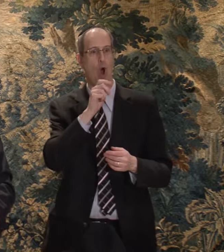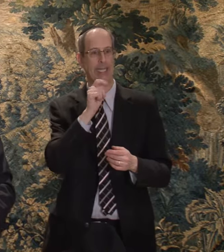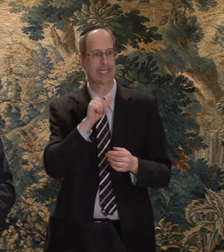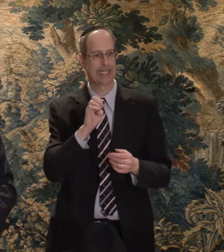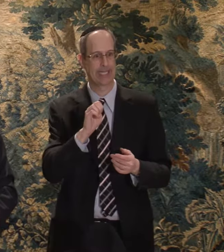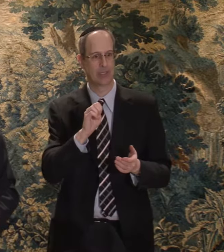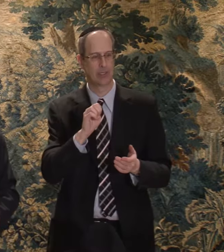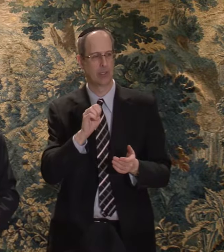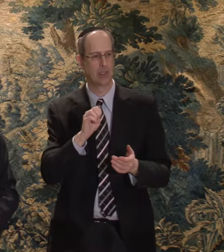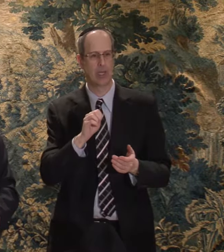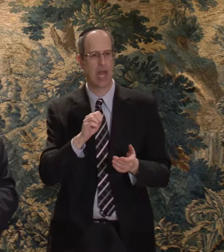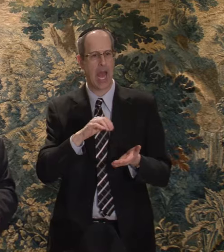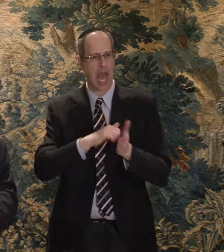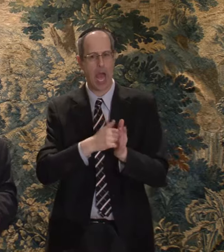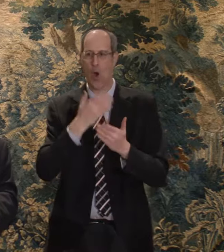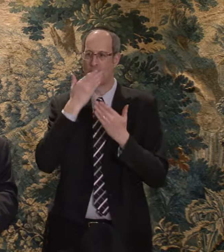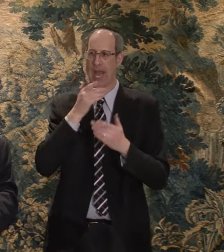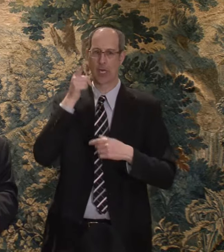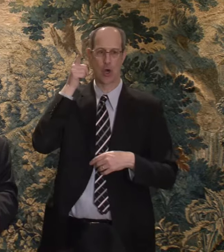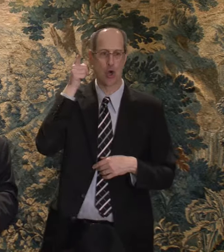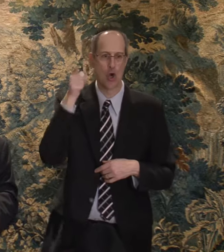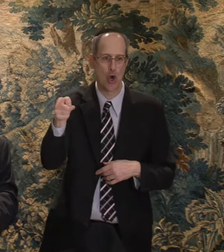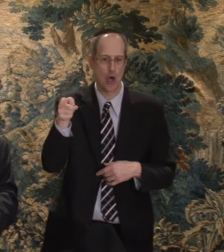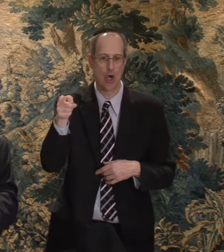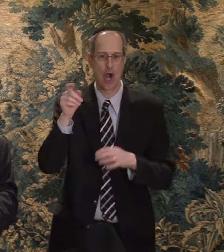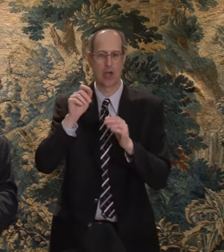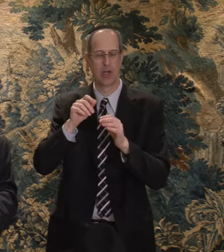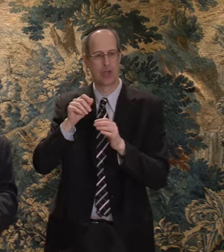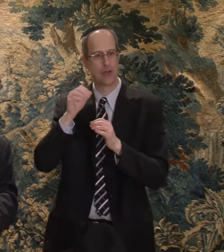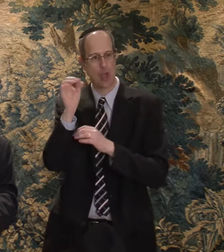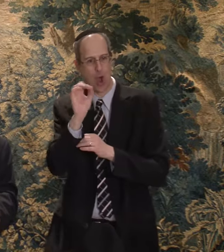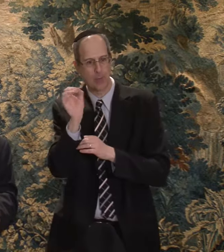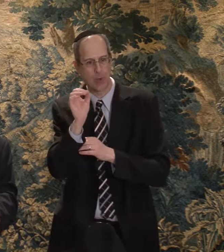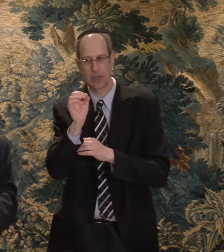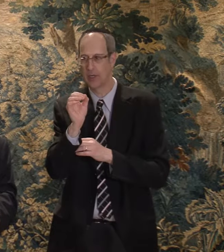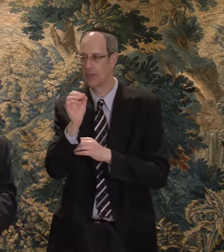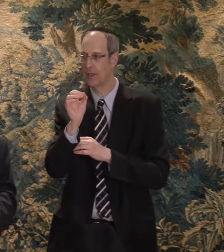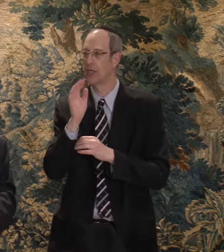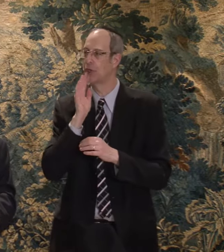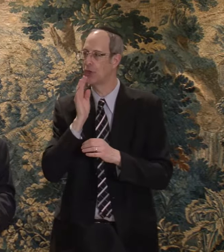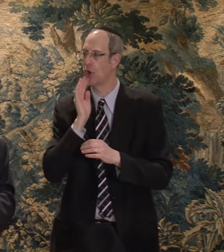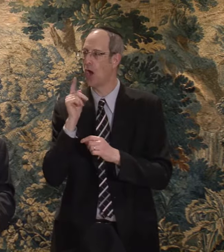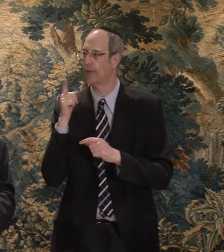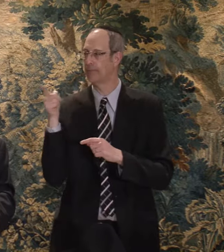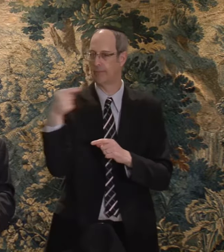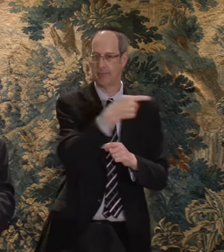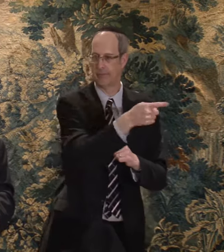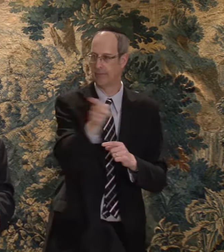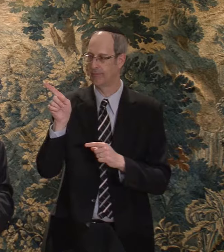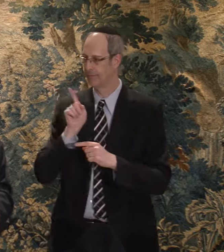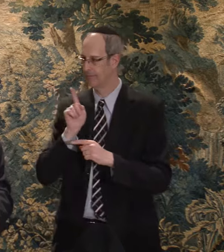people ever thanked her for the work that she's doing you're talking to that other person you've gotta have an interpreter right because that person is